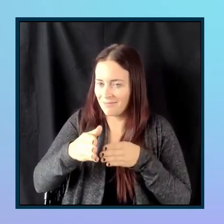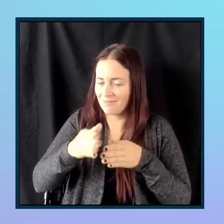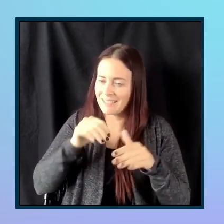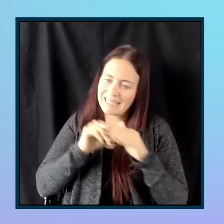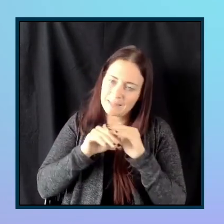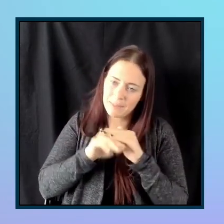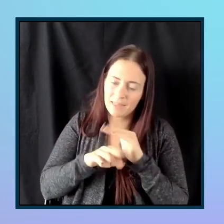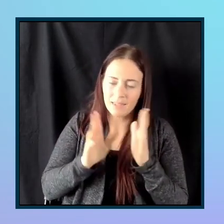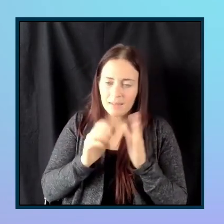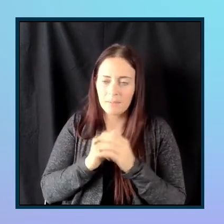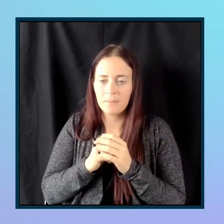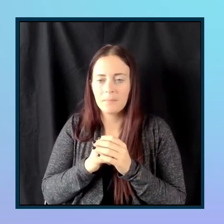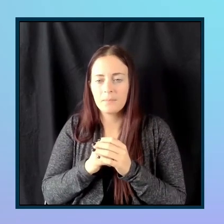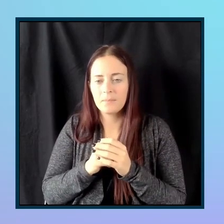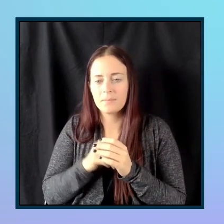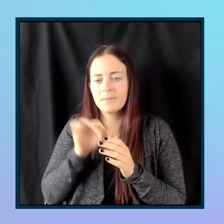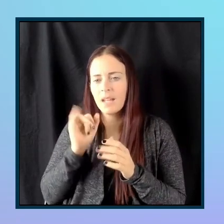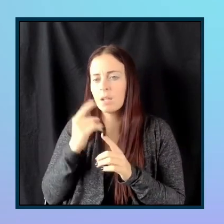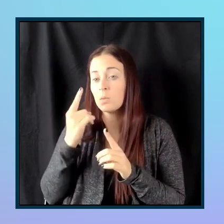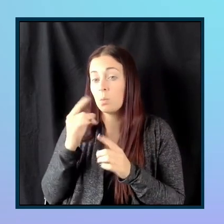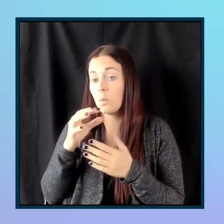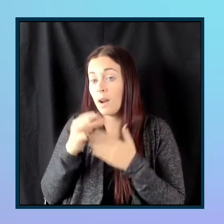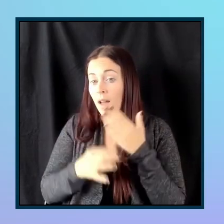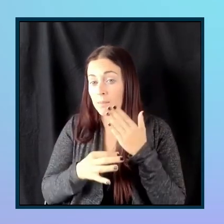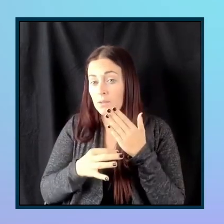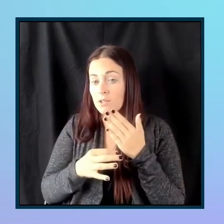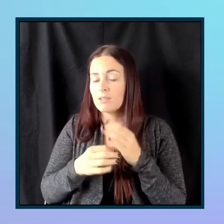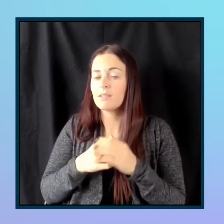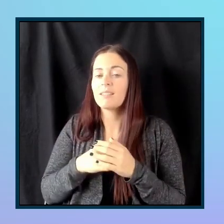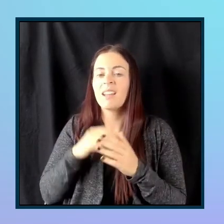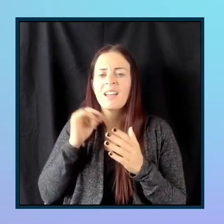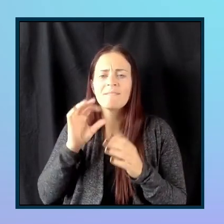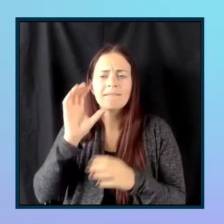And so that's one route you can go. If you're looking for a mentor in general,